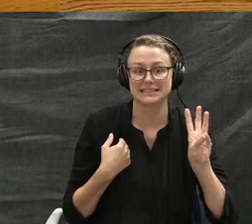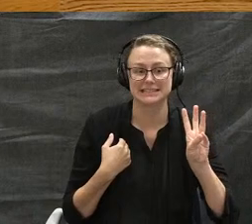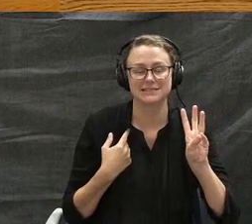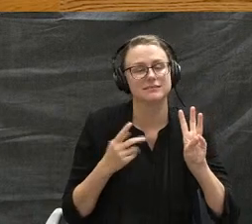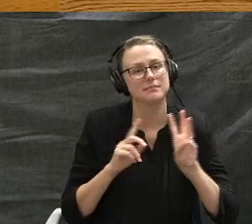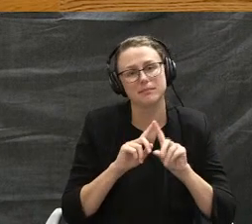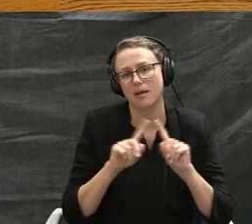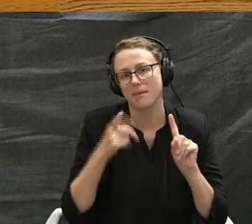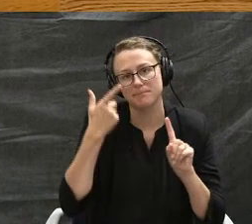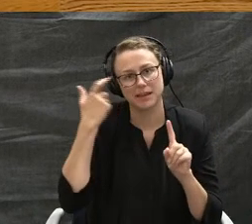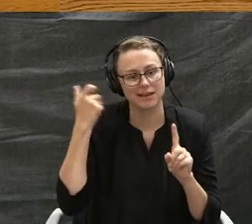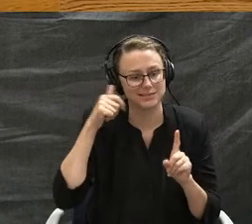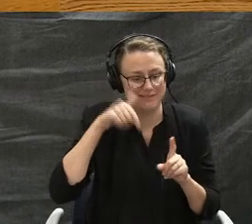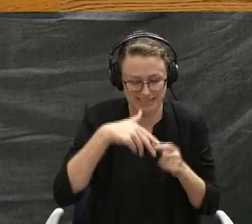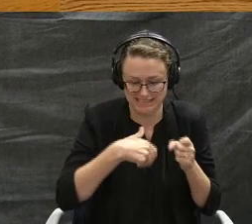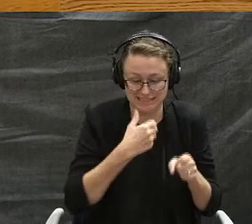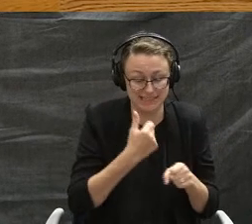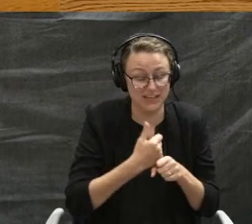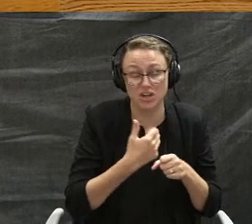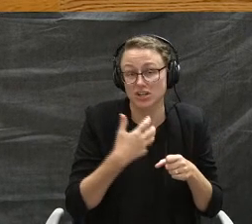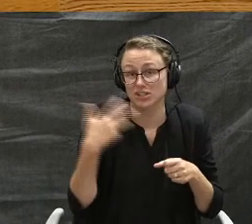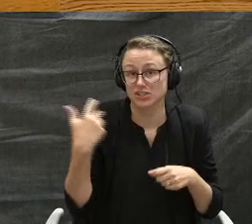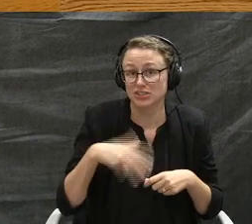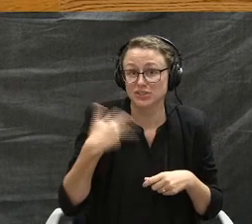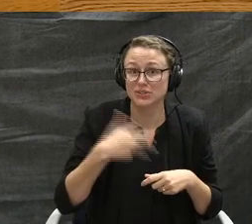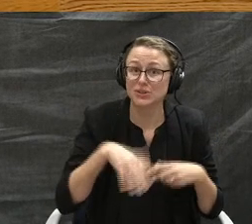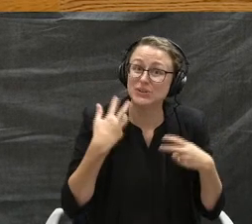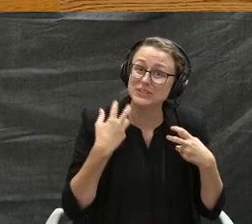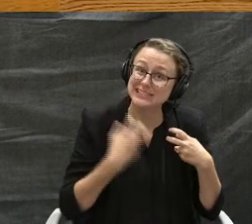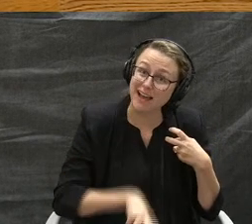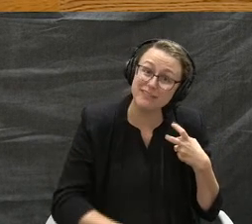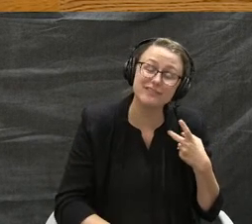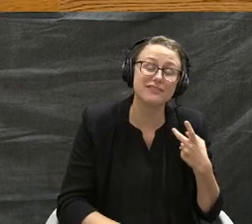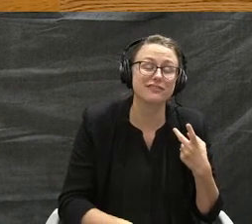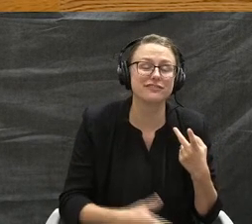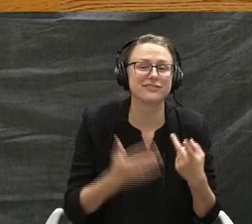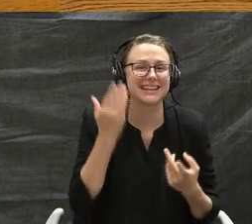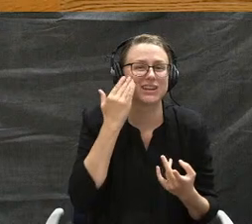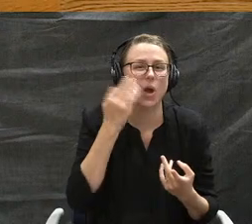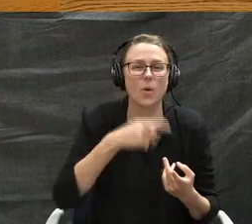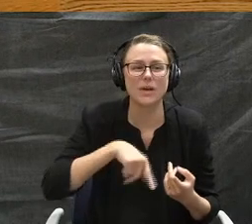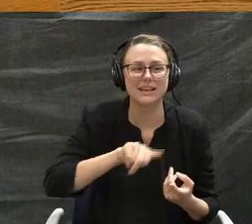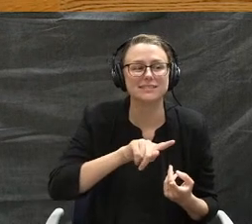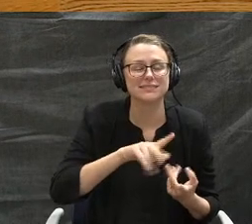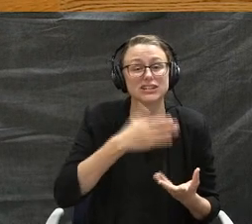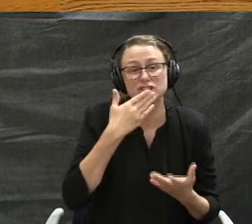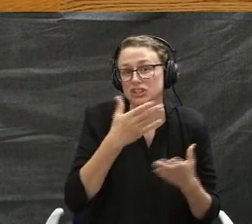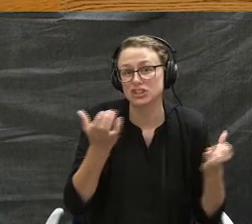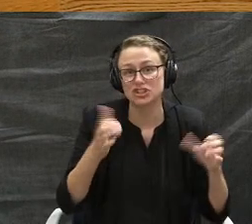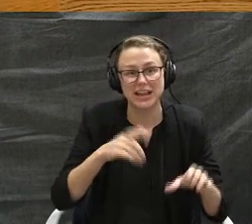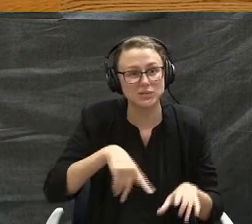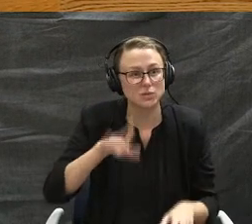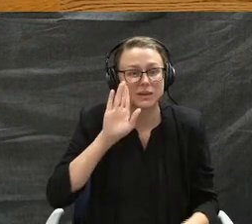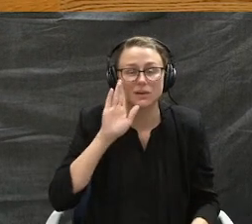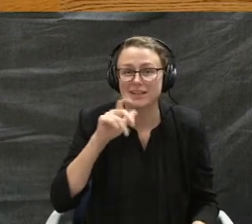gravity of this year an knowing that were there's a very good chance that we're not going to stick with one learning model